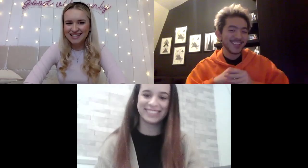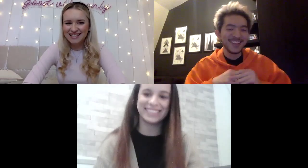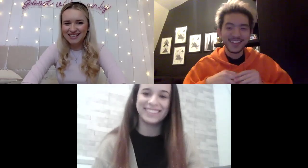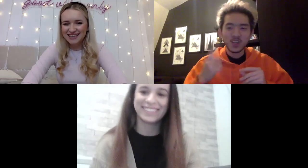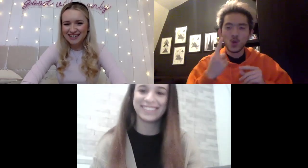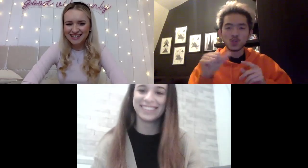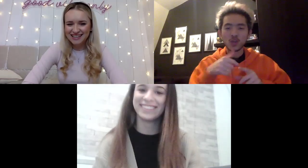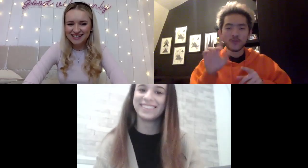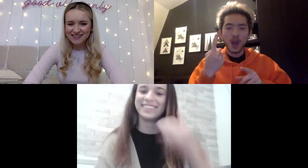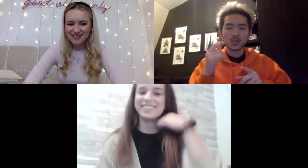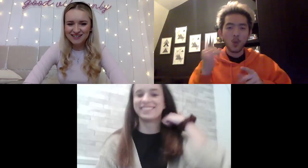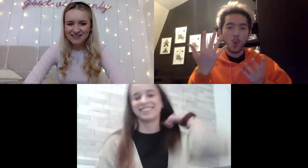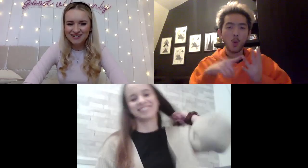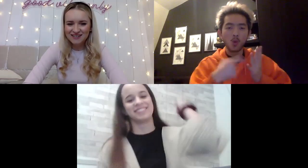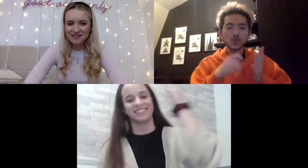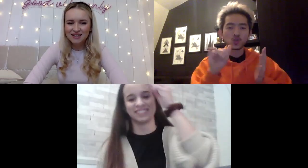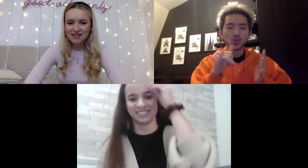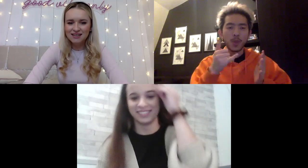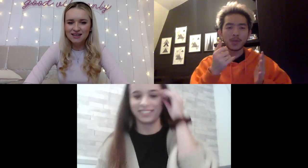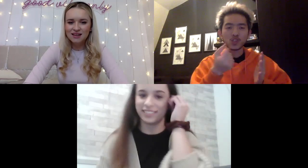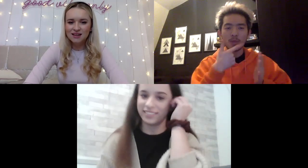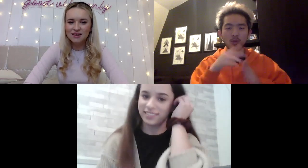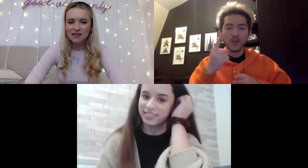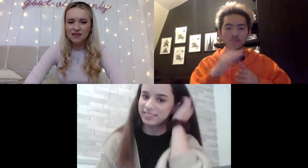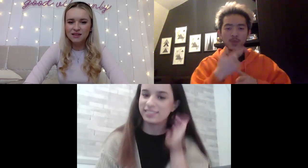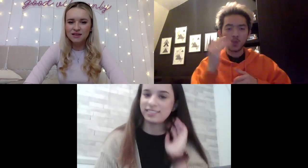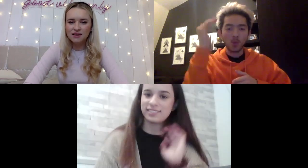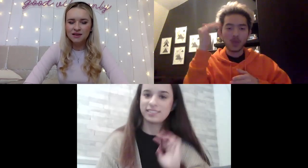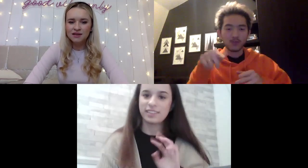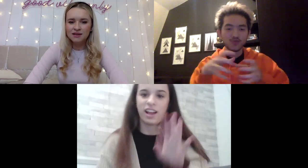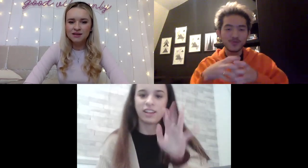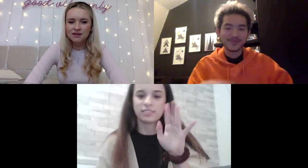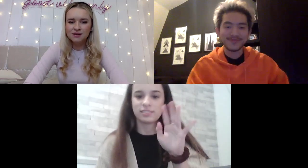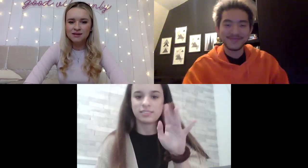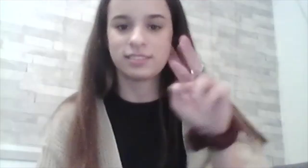B: Who shall go first? I think maybe Jemma should go first as she's the oldest